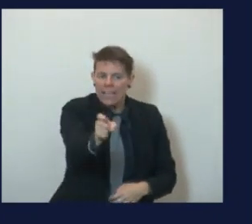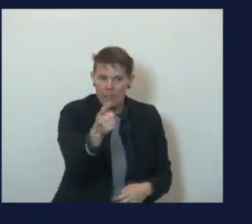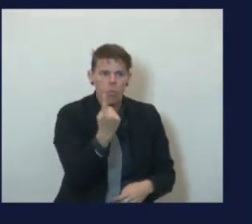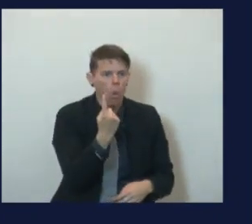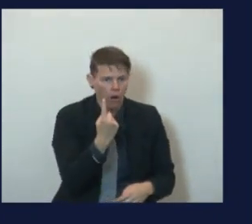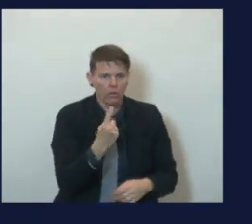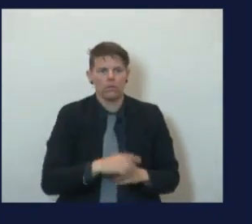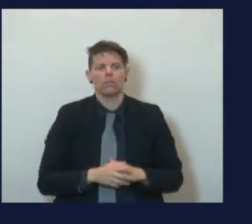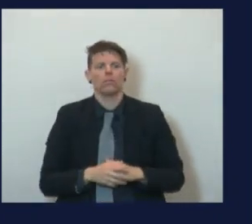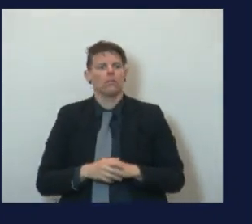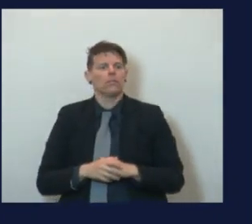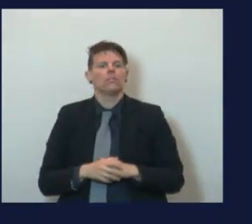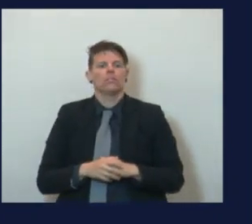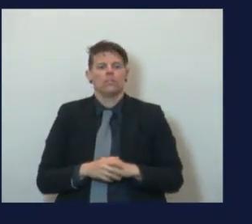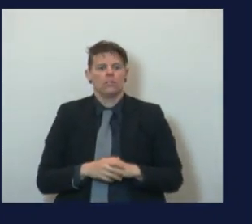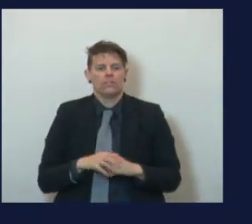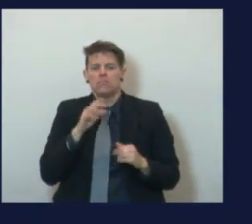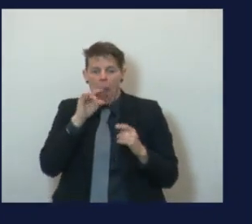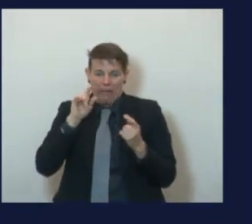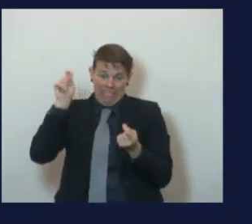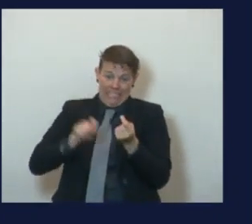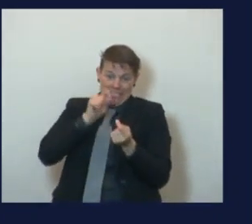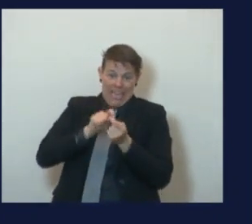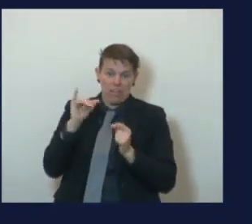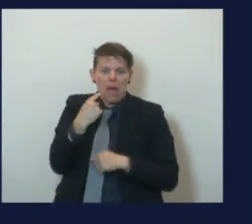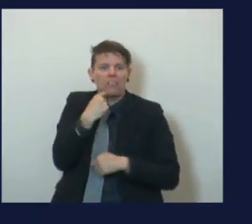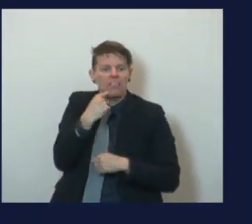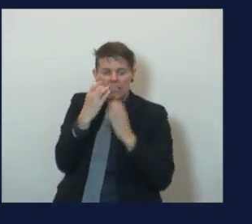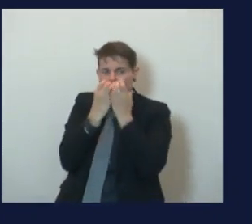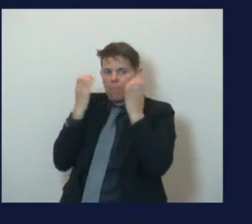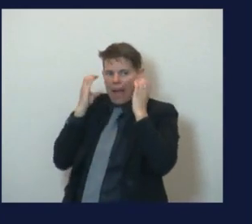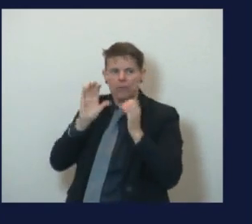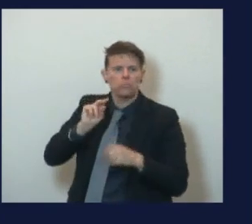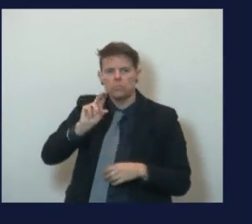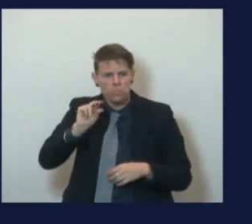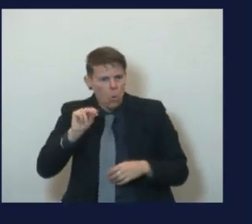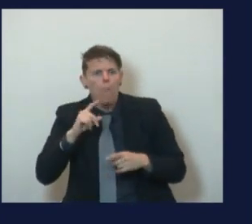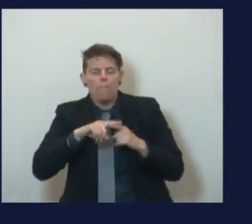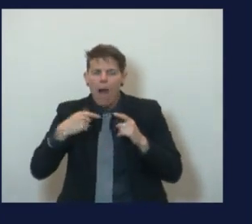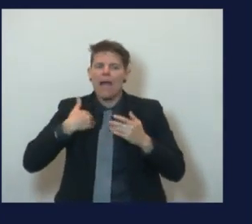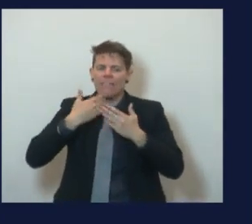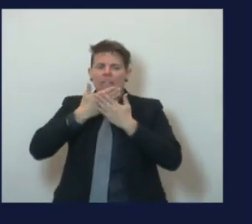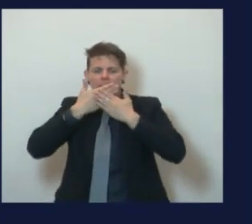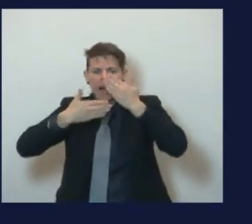THEY MADE THEM FOR THEMSELVES, THEY ARE MAKING THEM FOR AS MANY PEOPLE AS WE CAN.